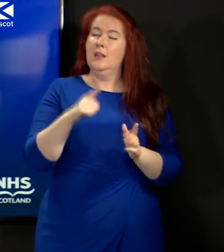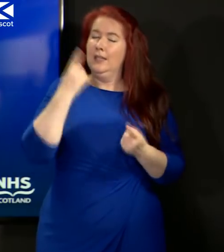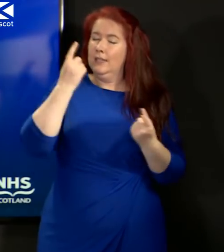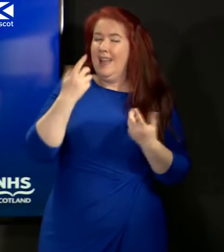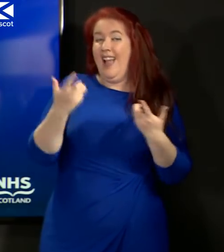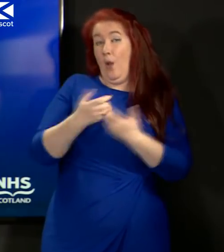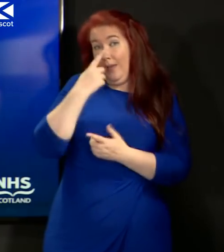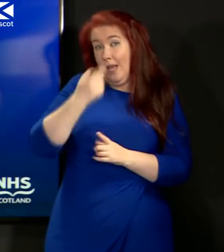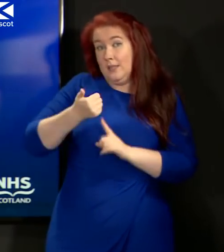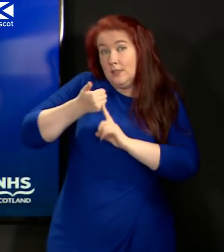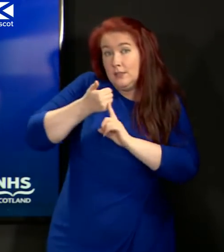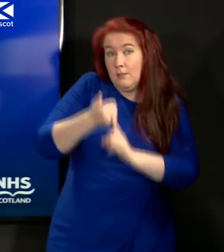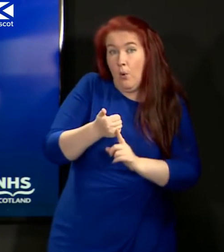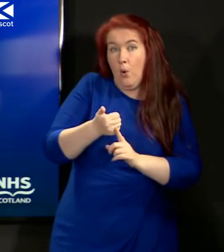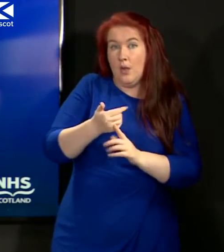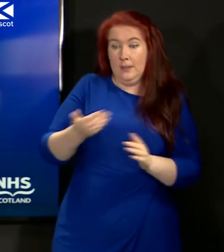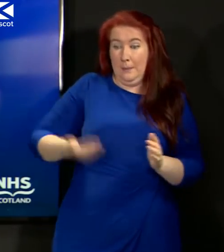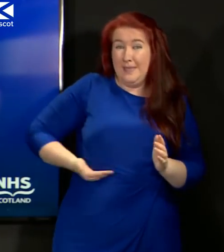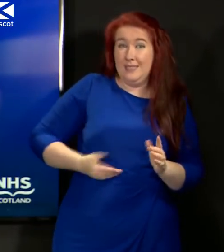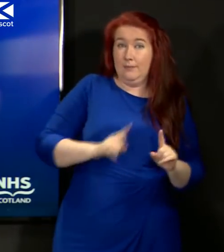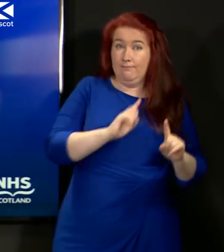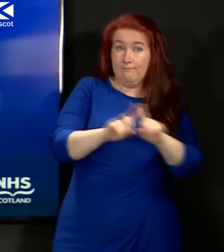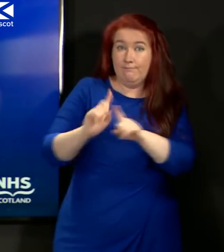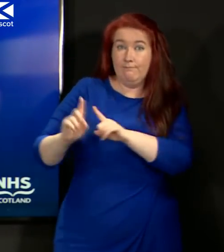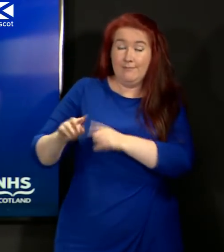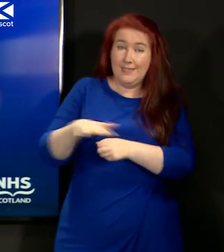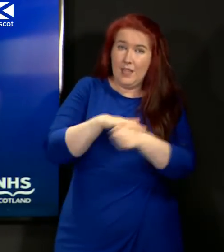business in a whole edge of different areas, we have done things that haven't happened